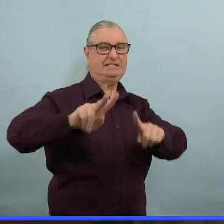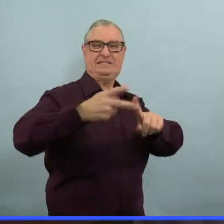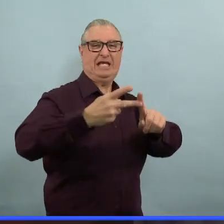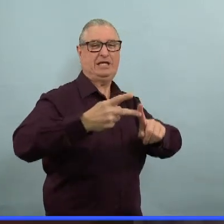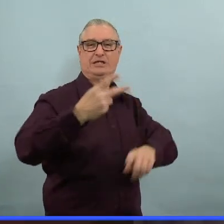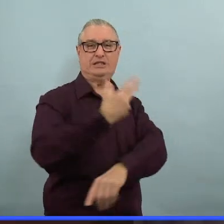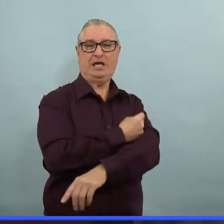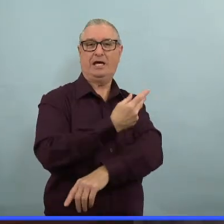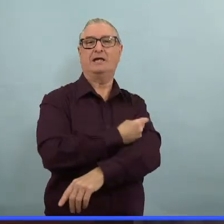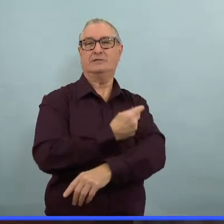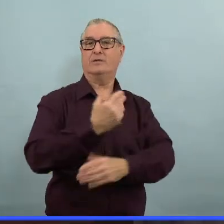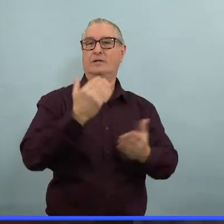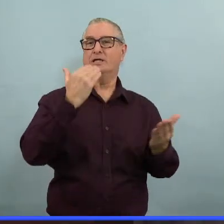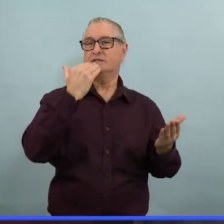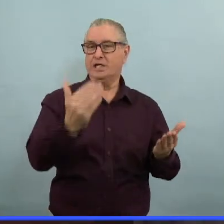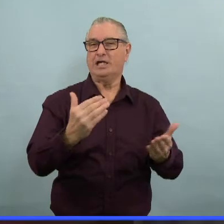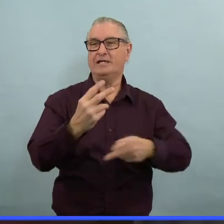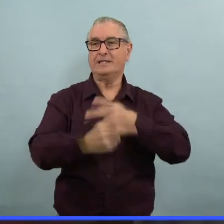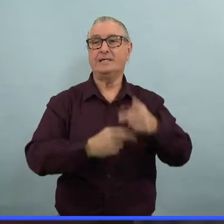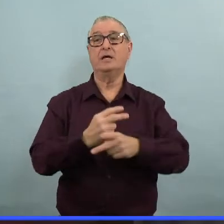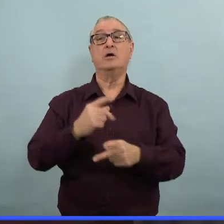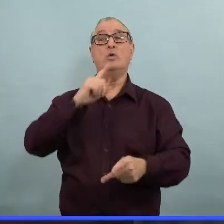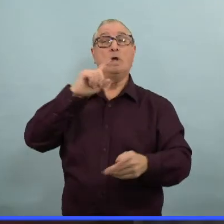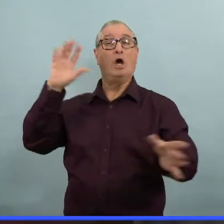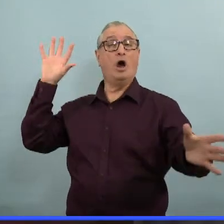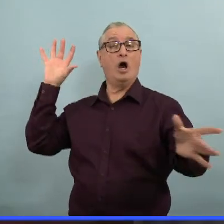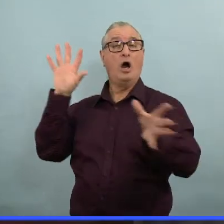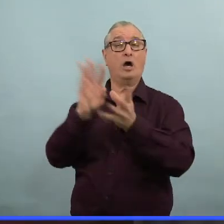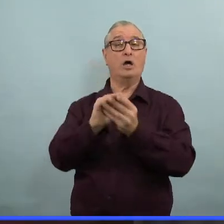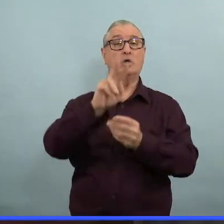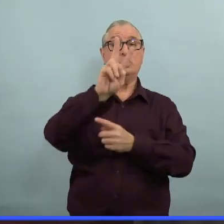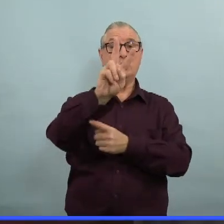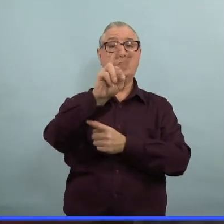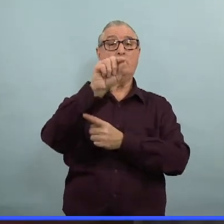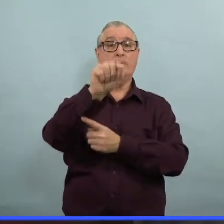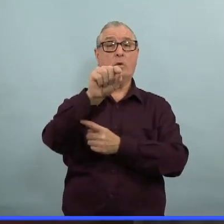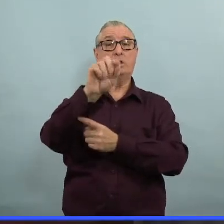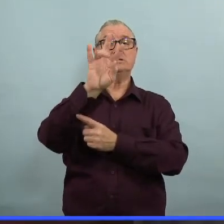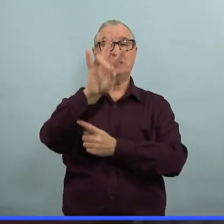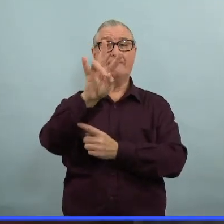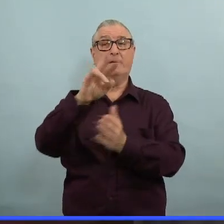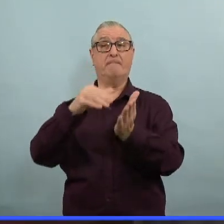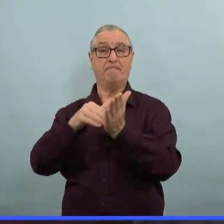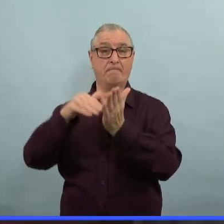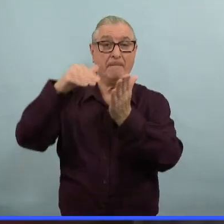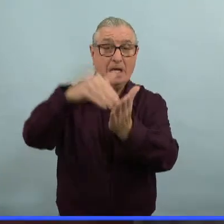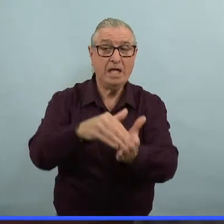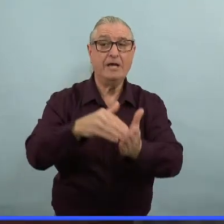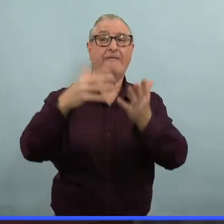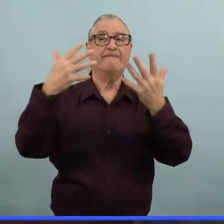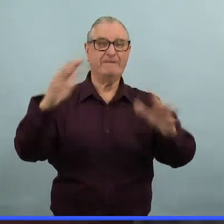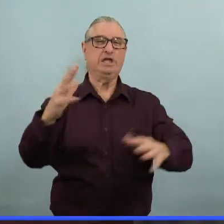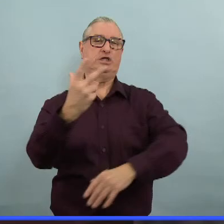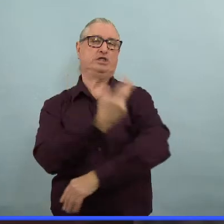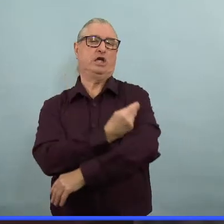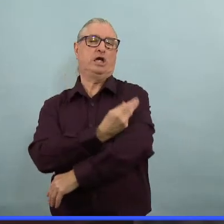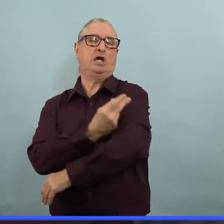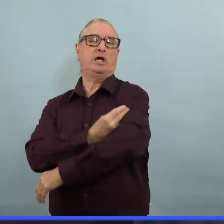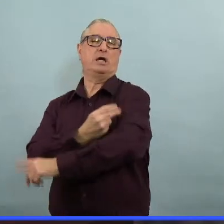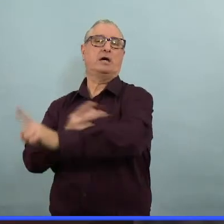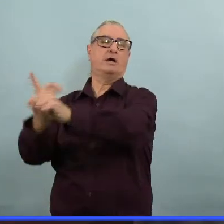dose when eligible to recharge your immunity to covet 19. getting your third dose of the vaccine